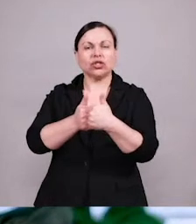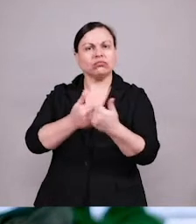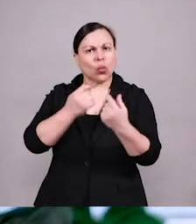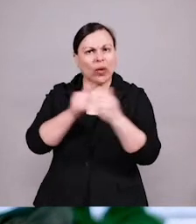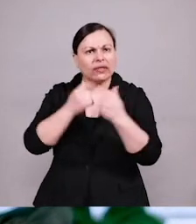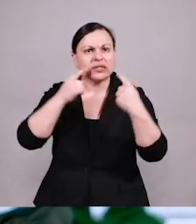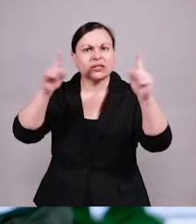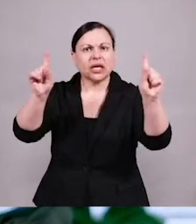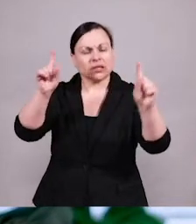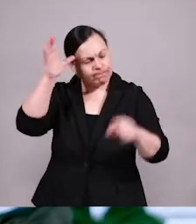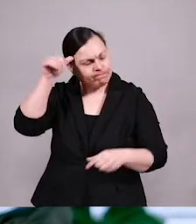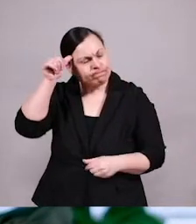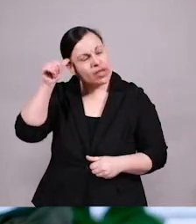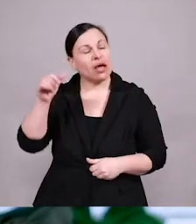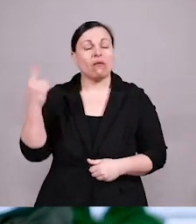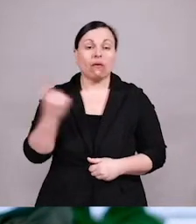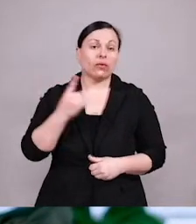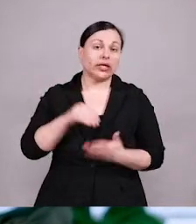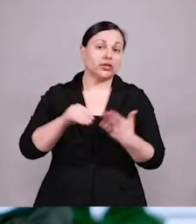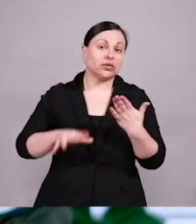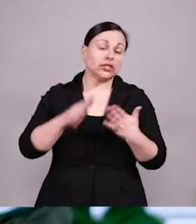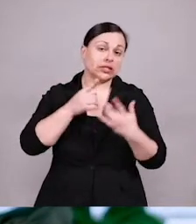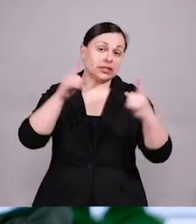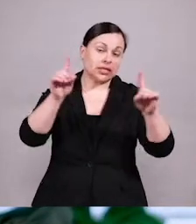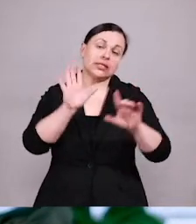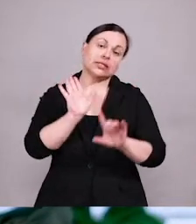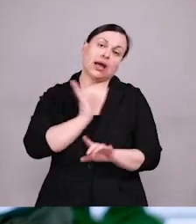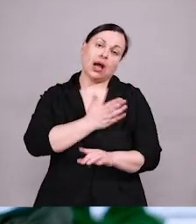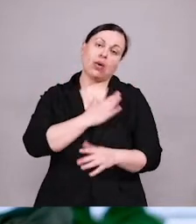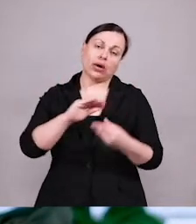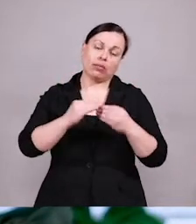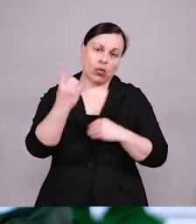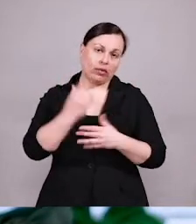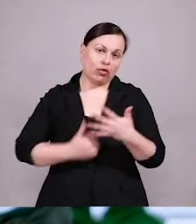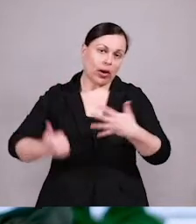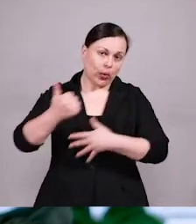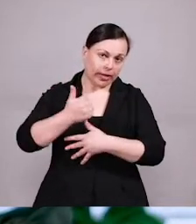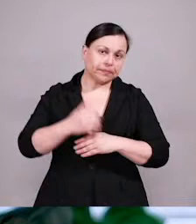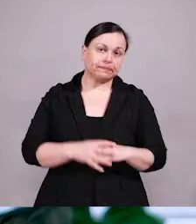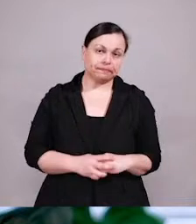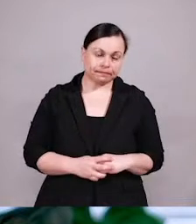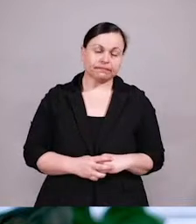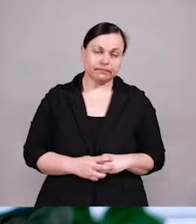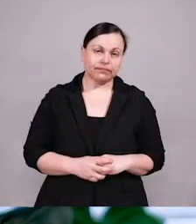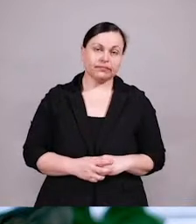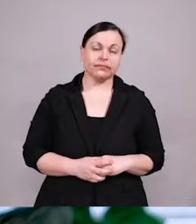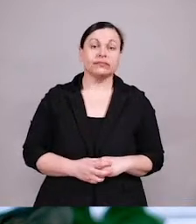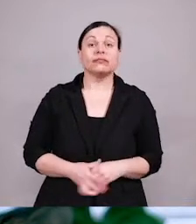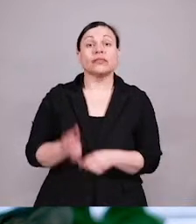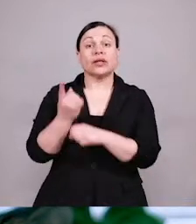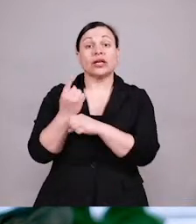success our top priority. A great deal of our success last year was the result of exceptional